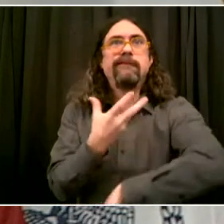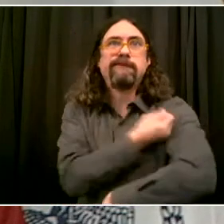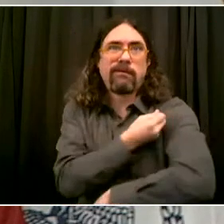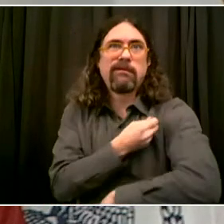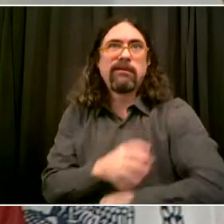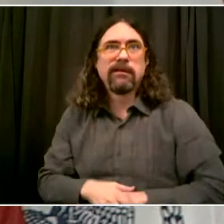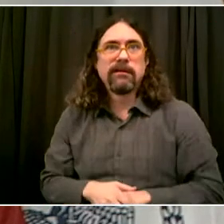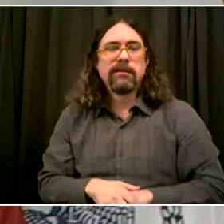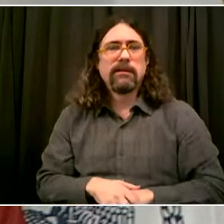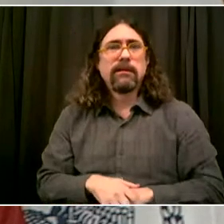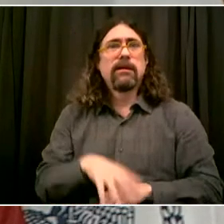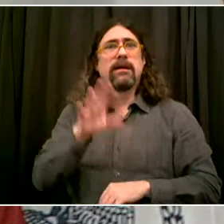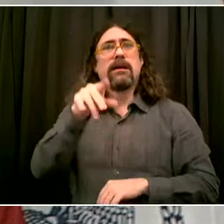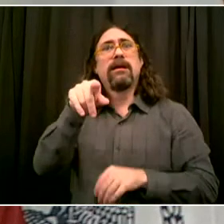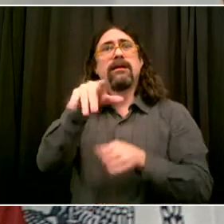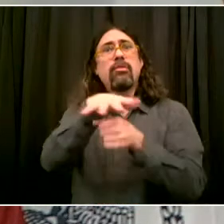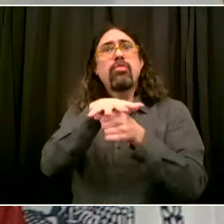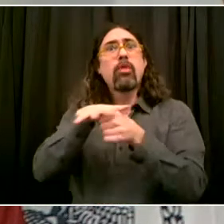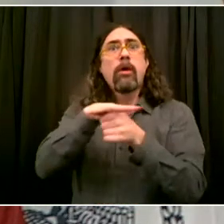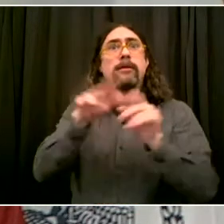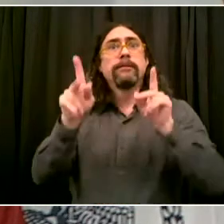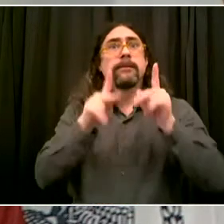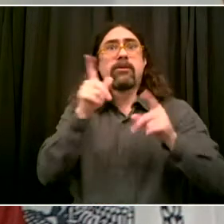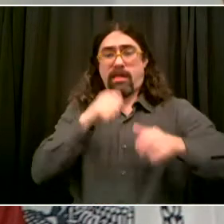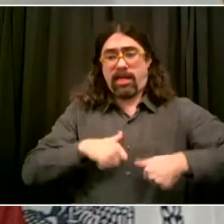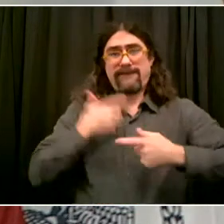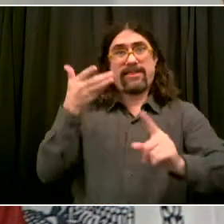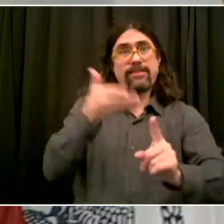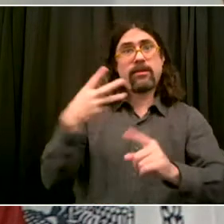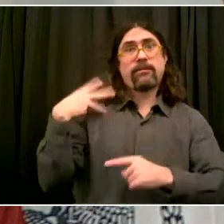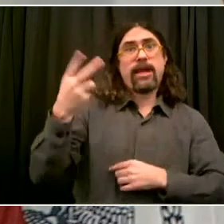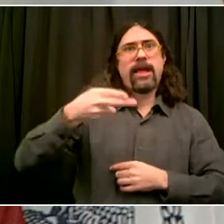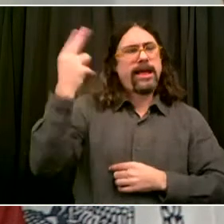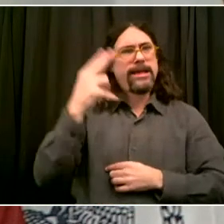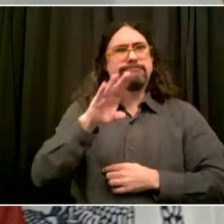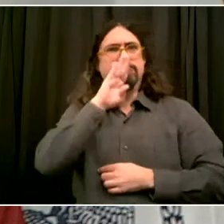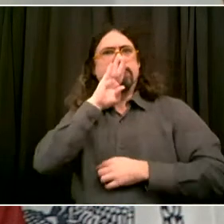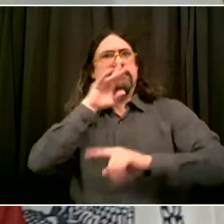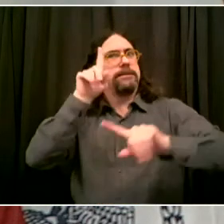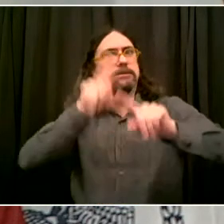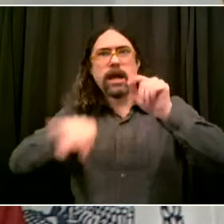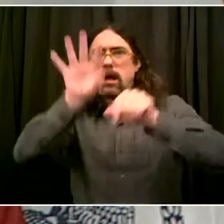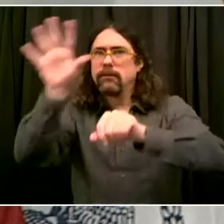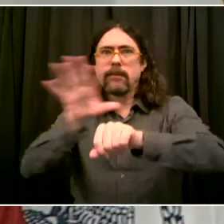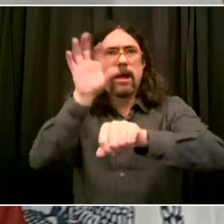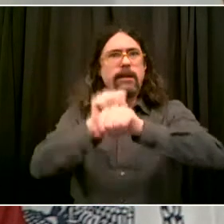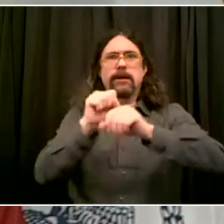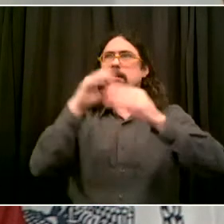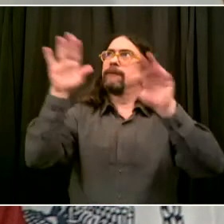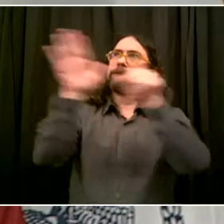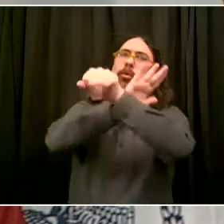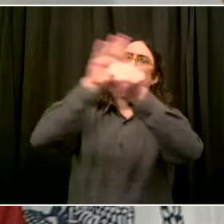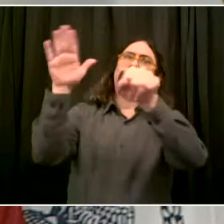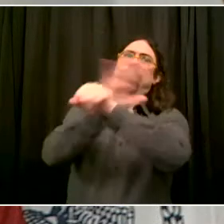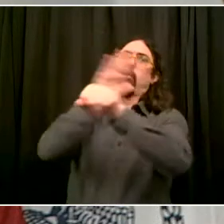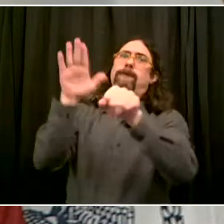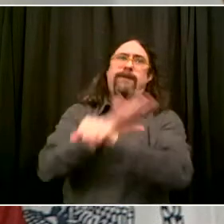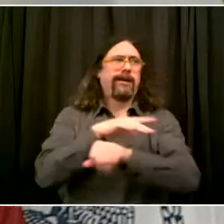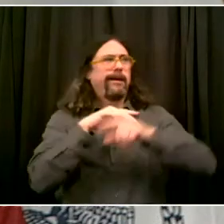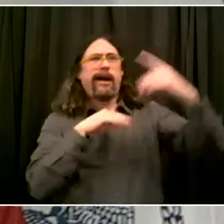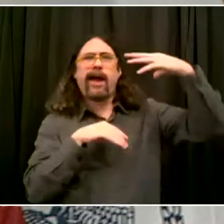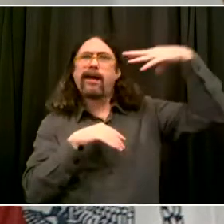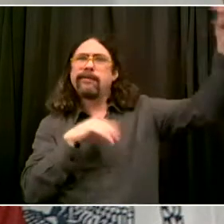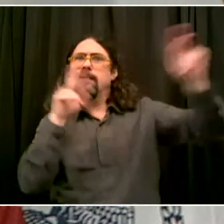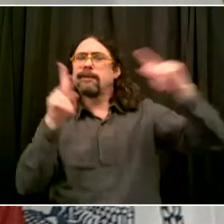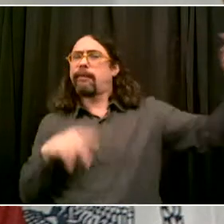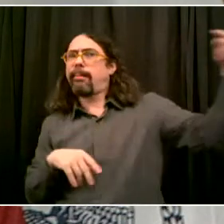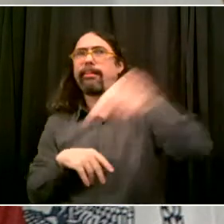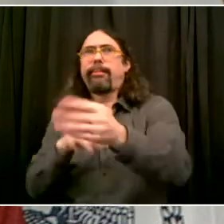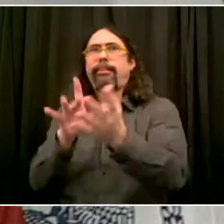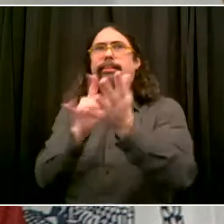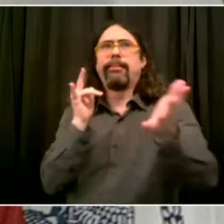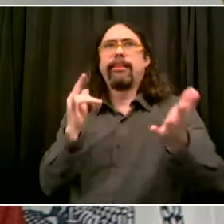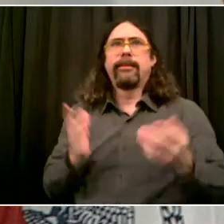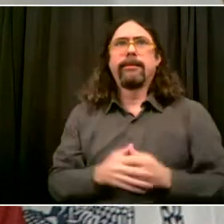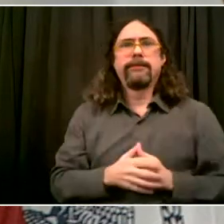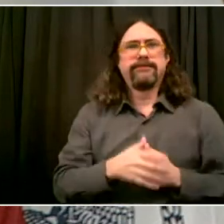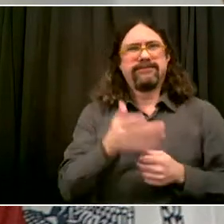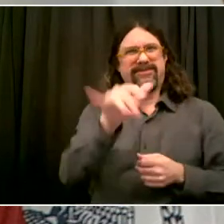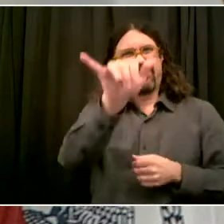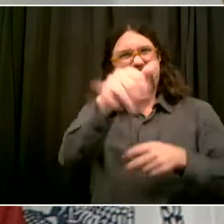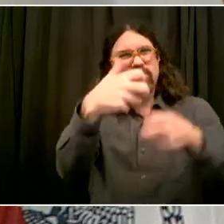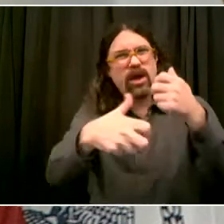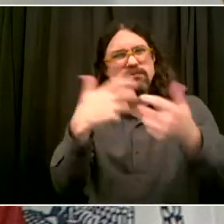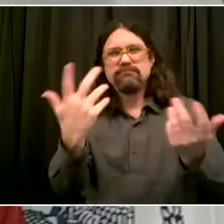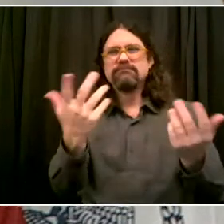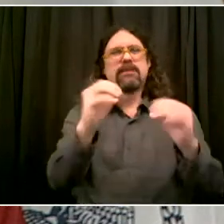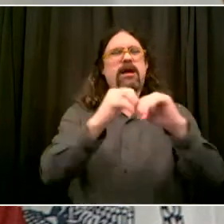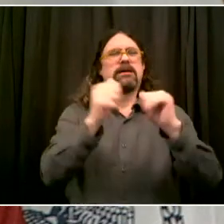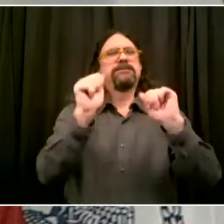WHO HAVE BEEN